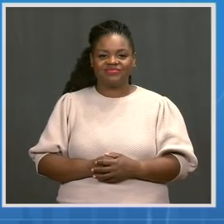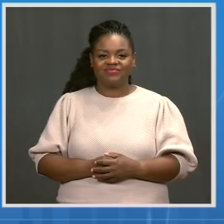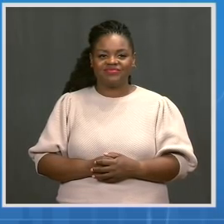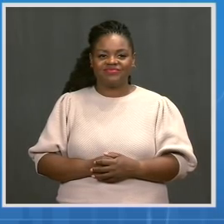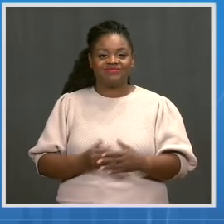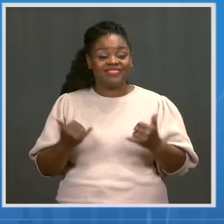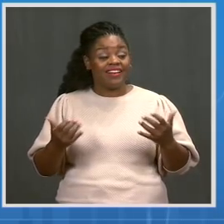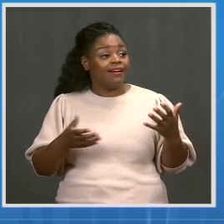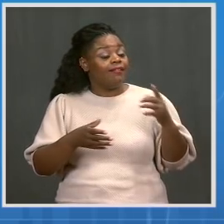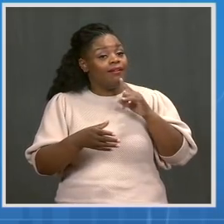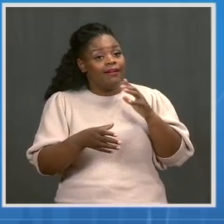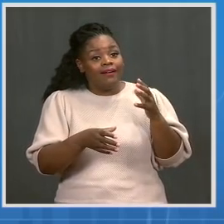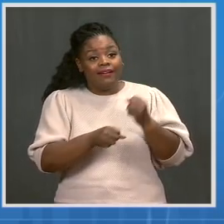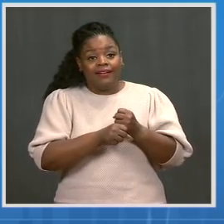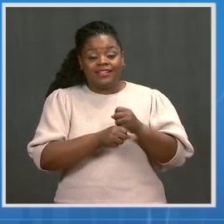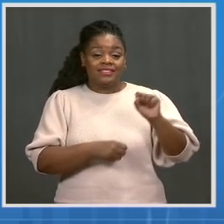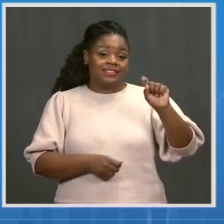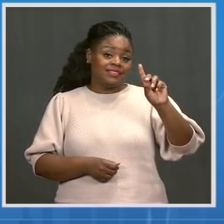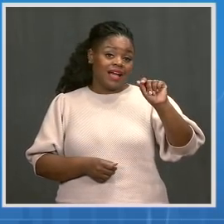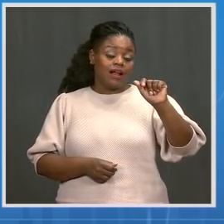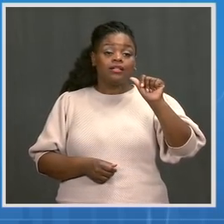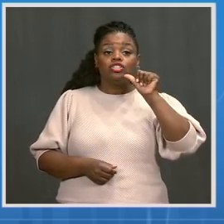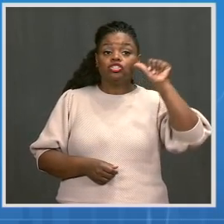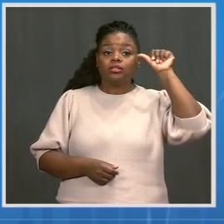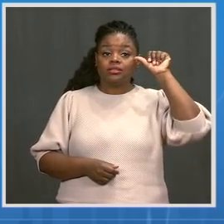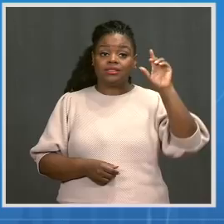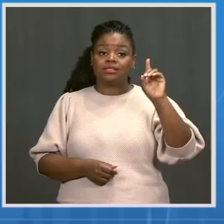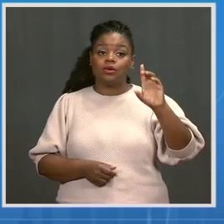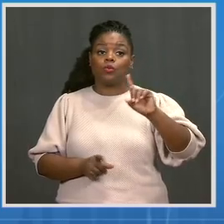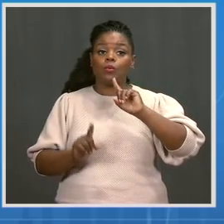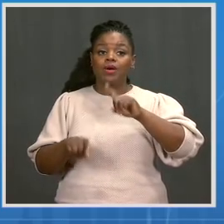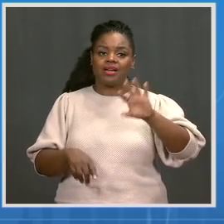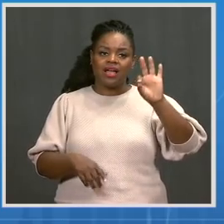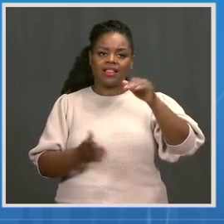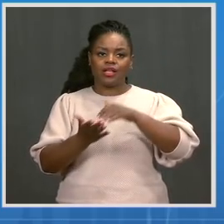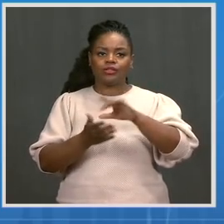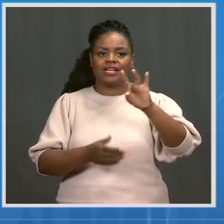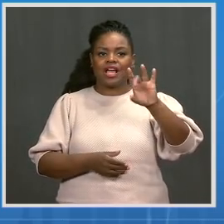Yesterday, CDC reported 9,816 new cases of COVID-19,